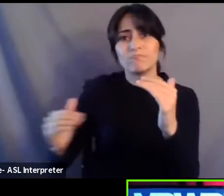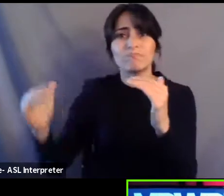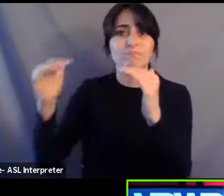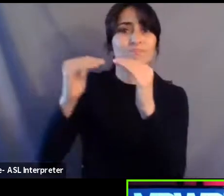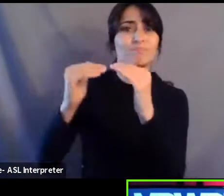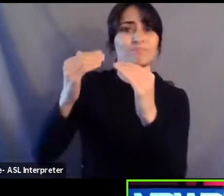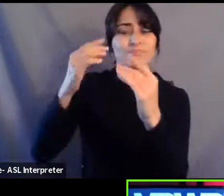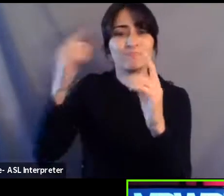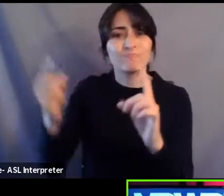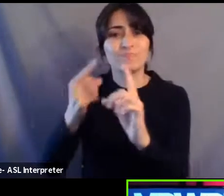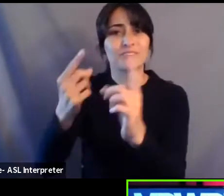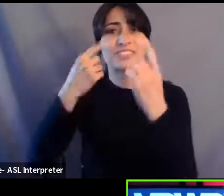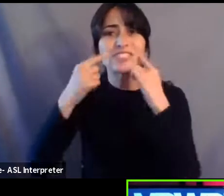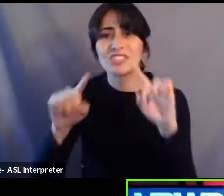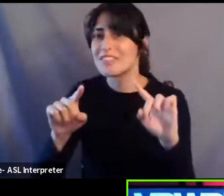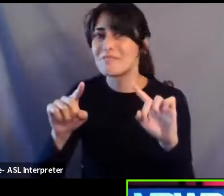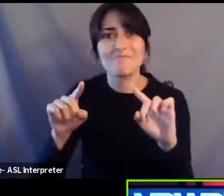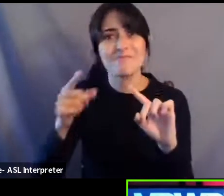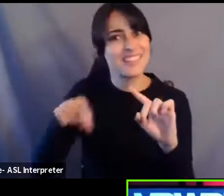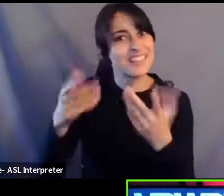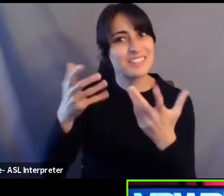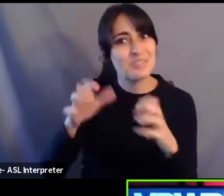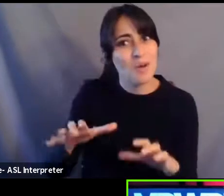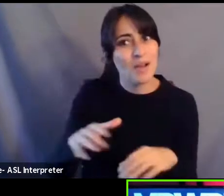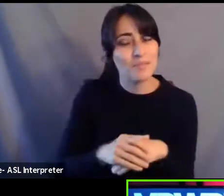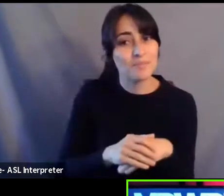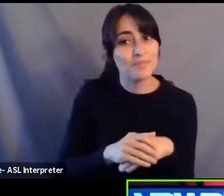out of power and also use coded language so it didn't look like they were